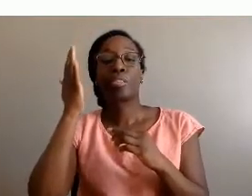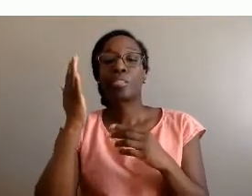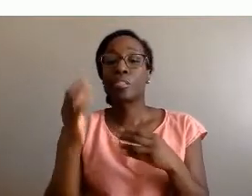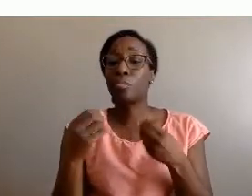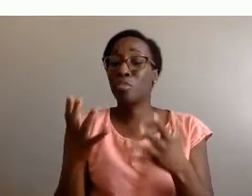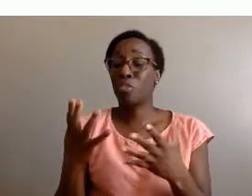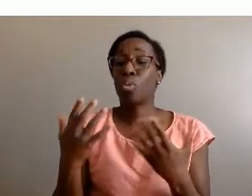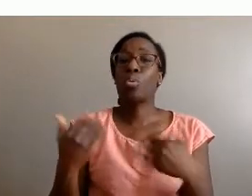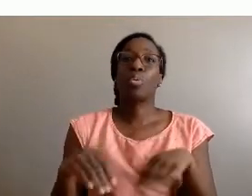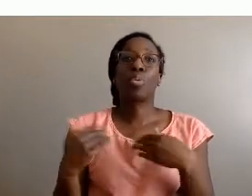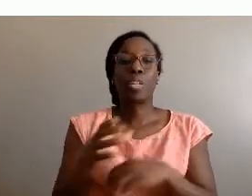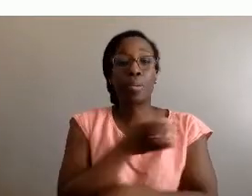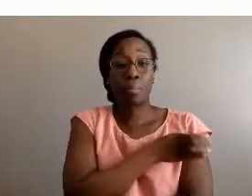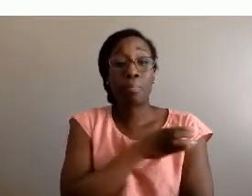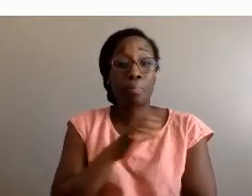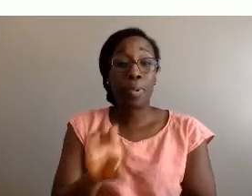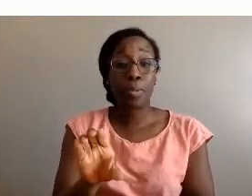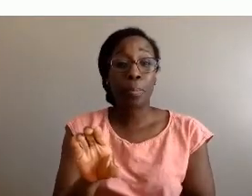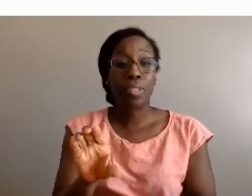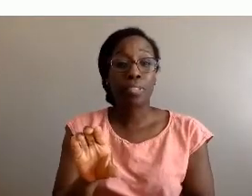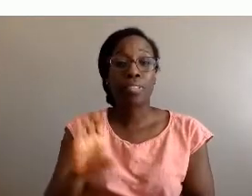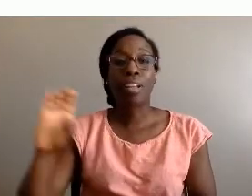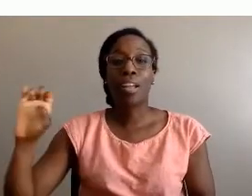Access to multiliteracies provides empowerment and equity.